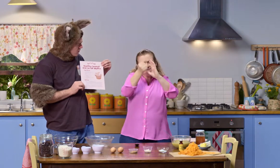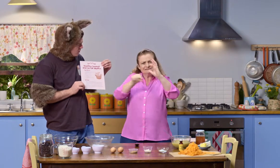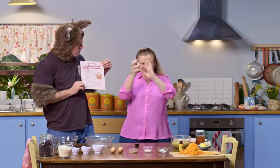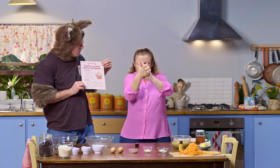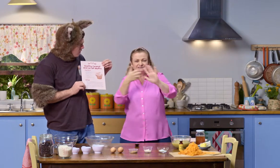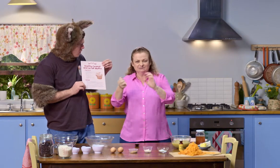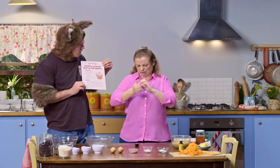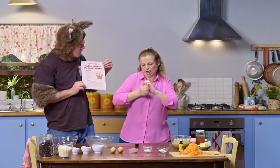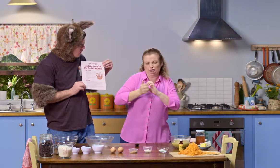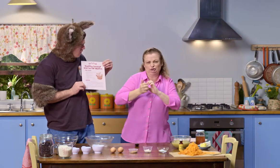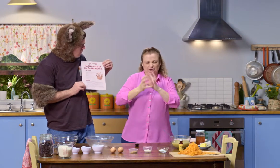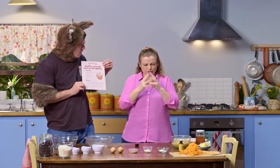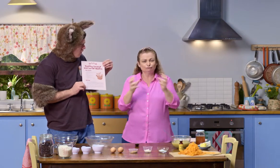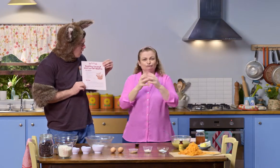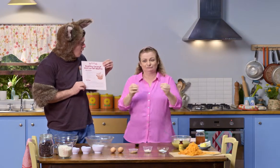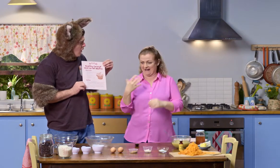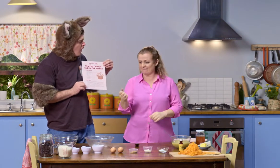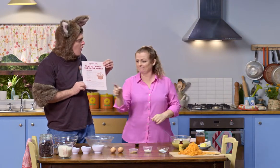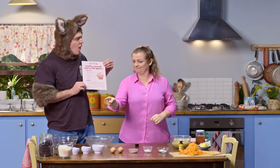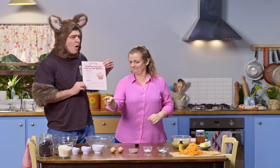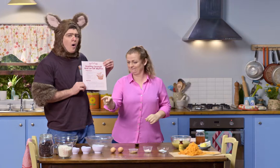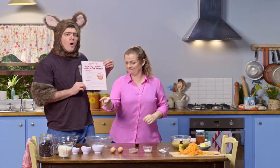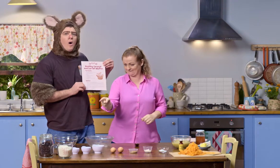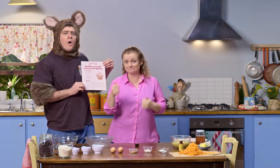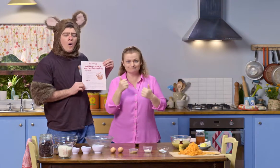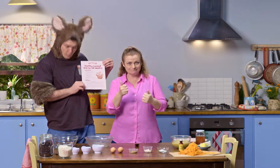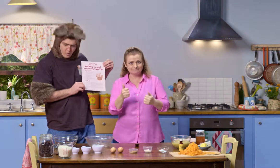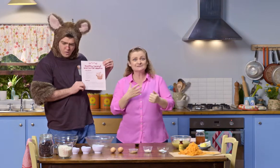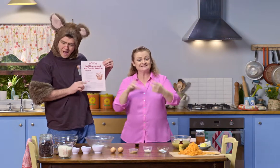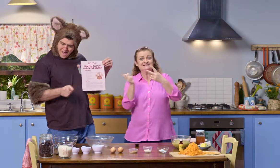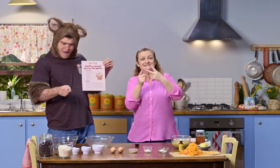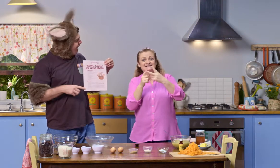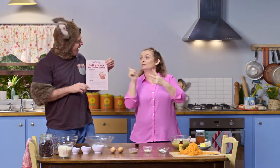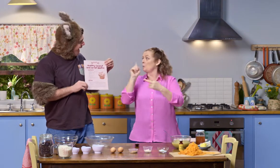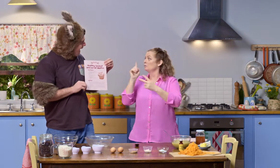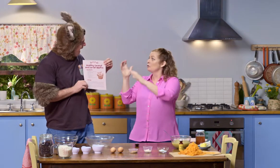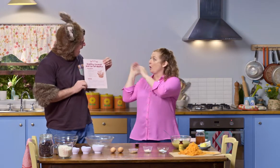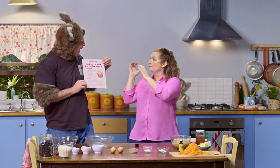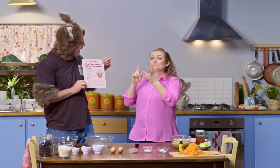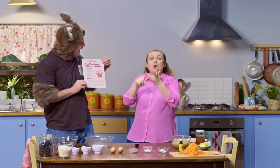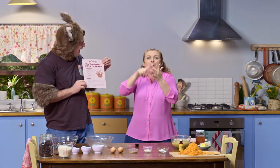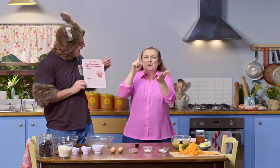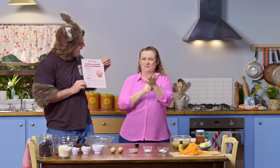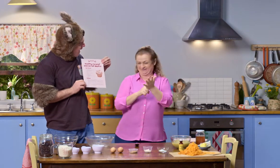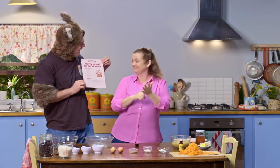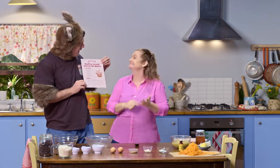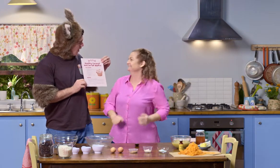The shredded coconut is the white stuff inside the coconut, which is what I have here. We also need some coconut oil.